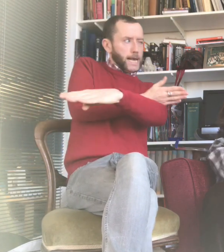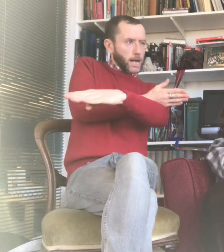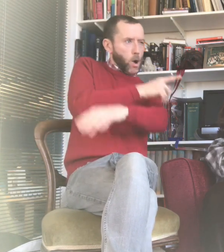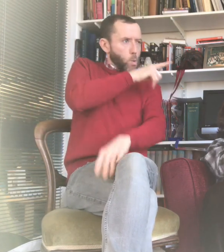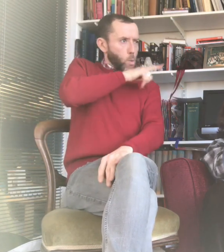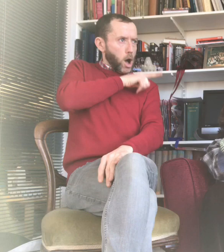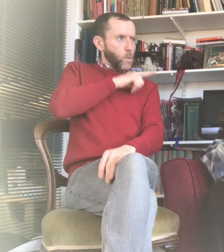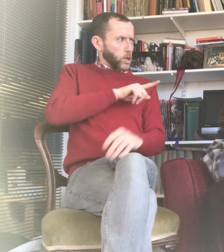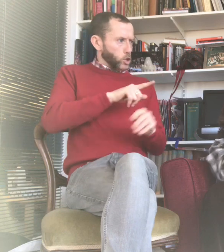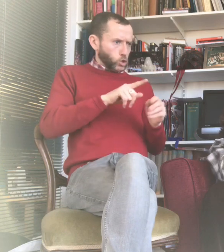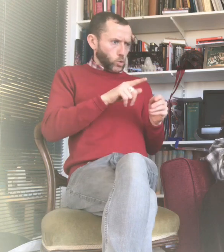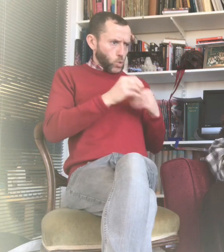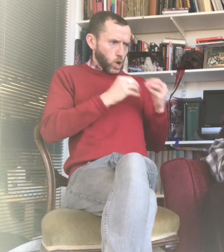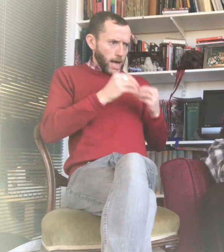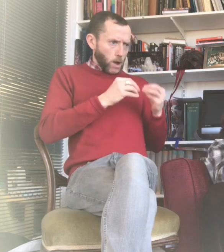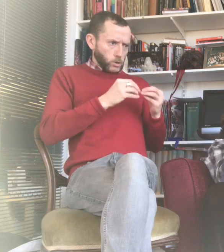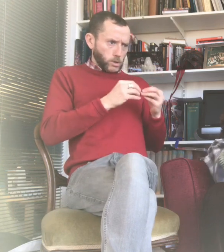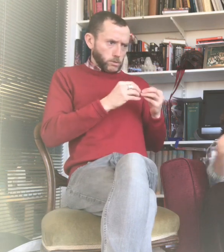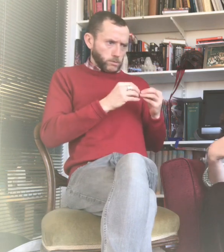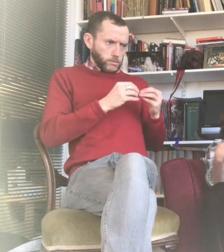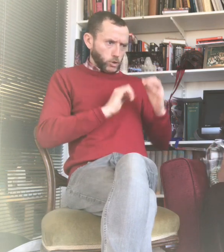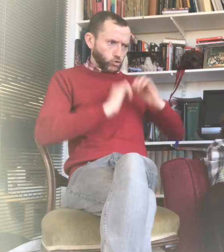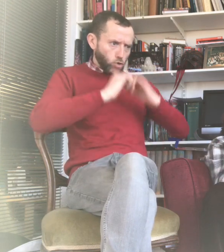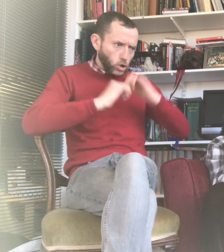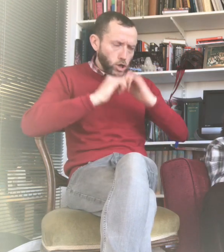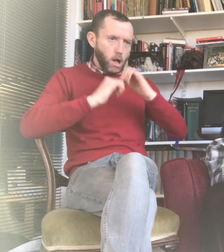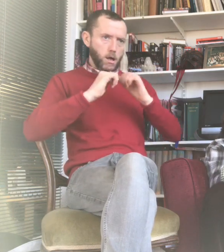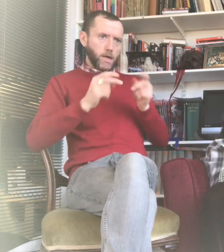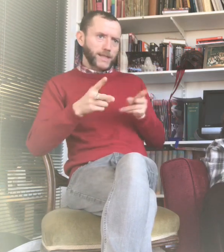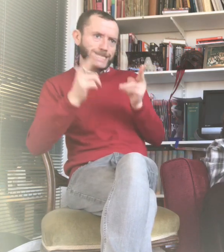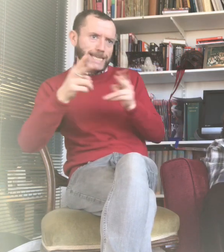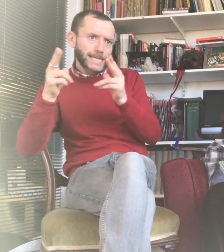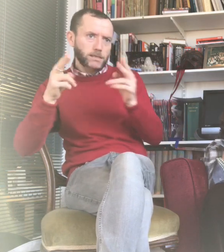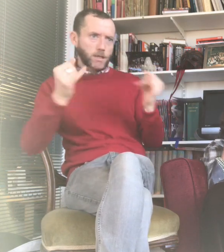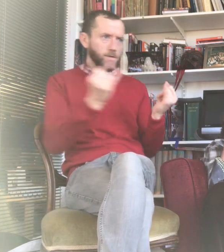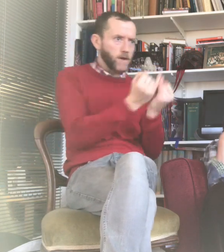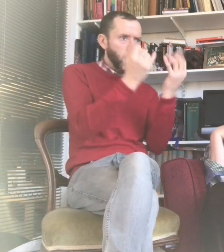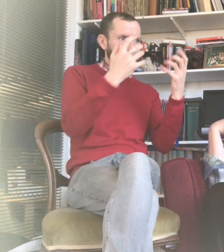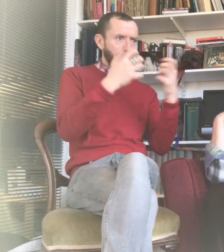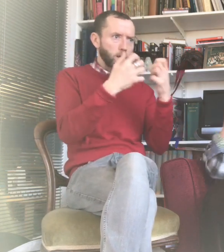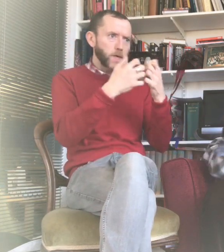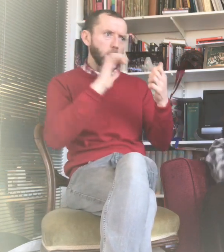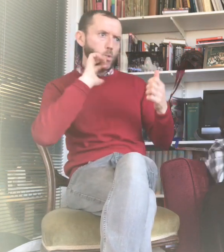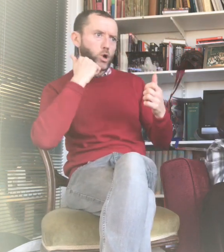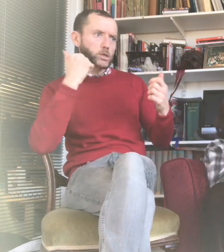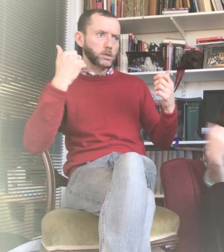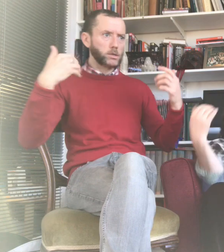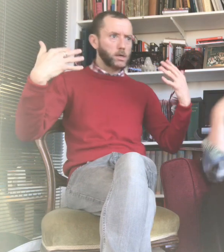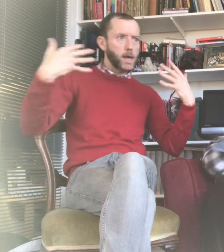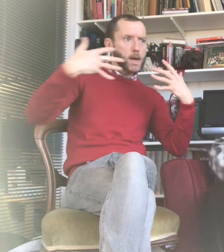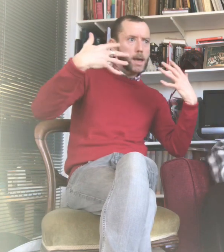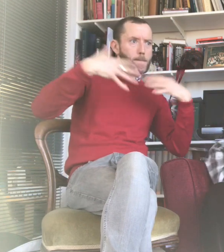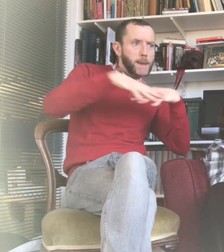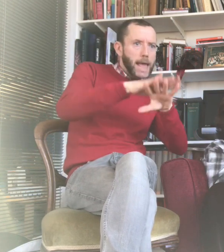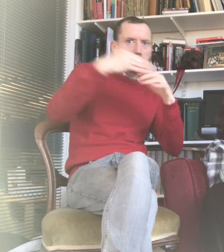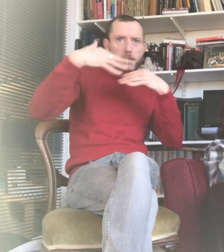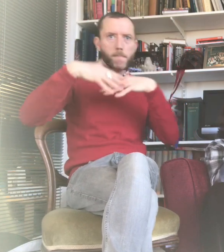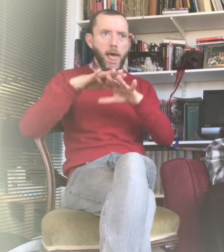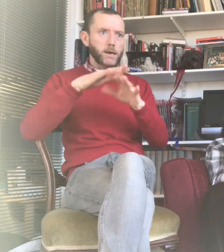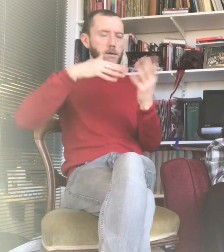shape how how those scenes, how those different fights, blend together and still